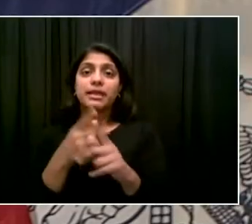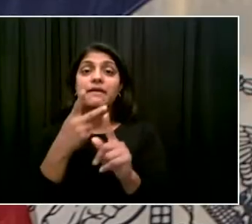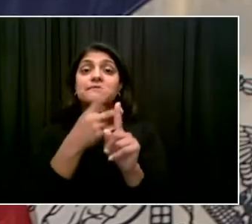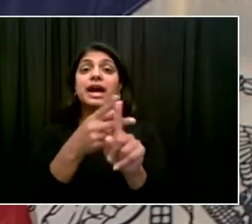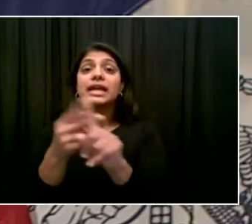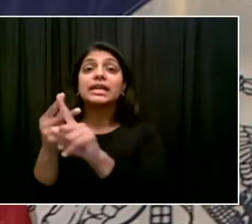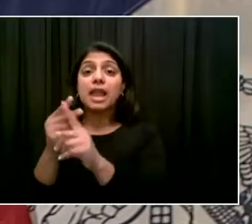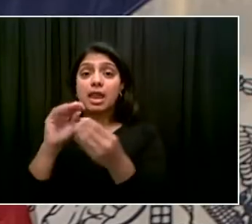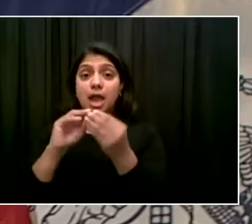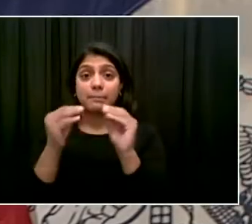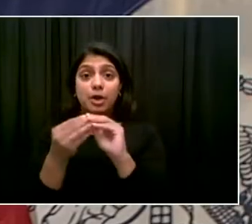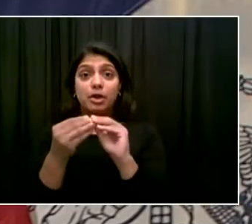WE HAVE SOE M CHALLENGES BUT